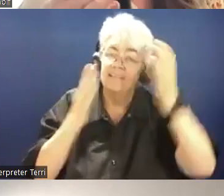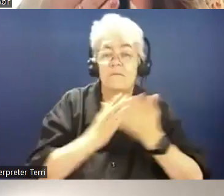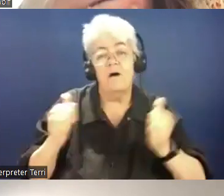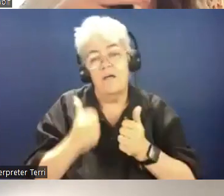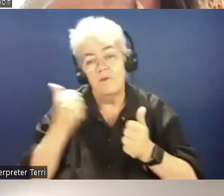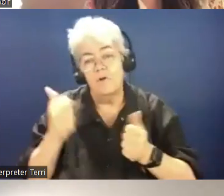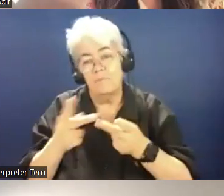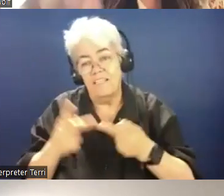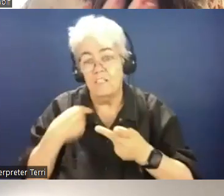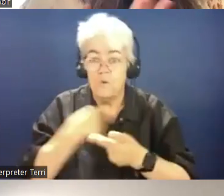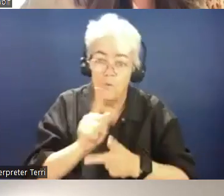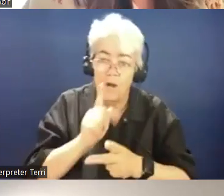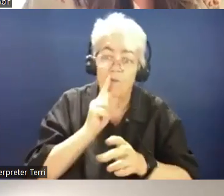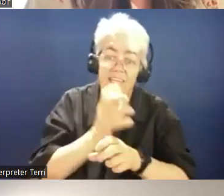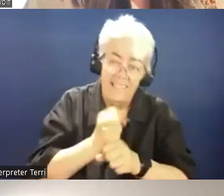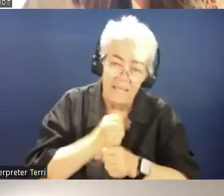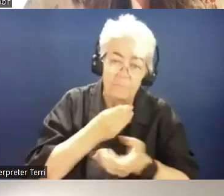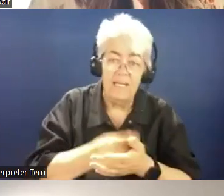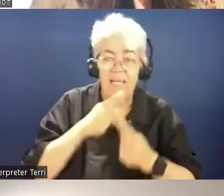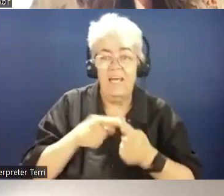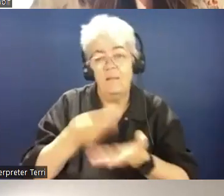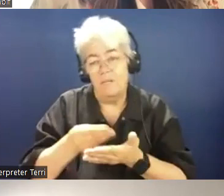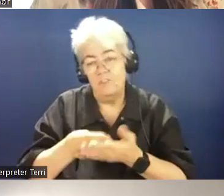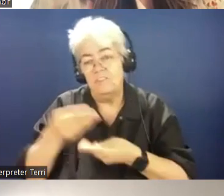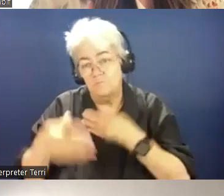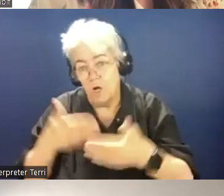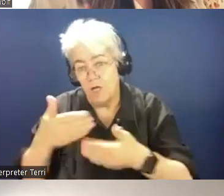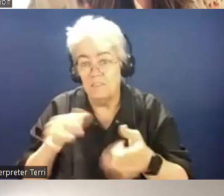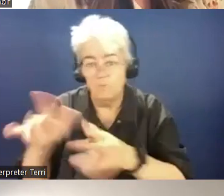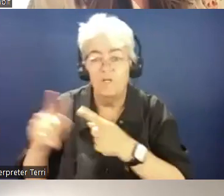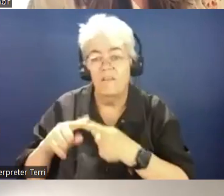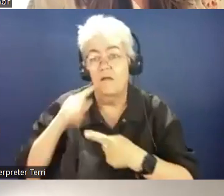receive funds and how the budgeting process works, that that number was taken down to $3 million.